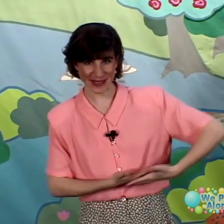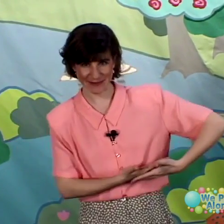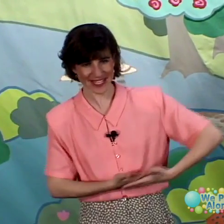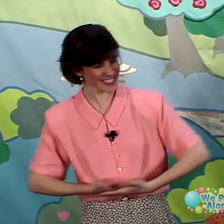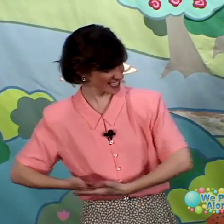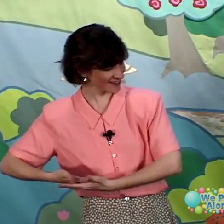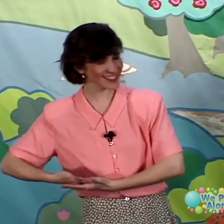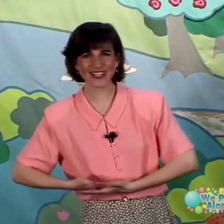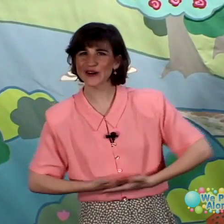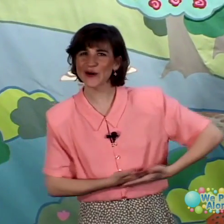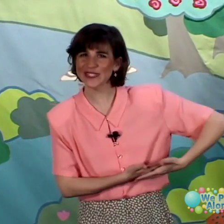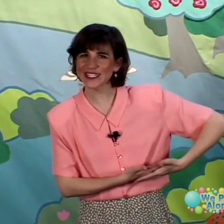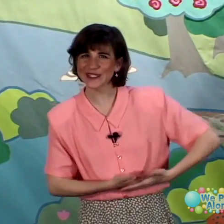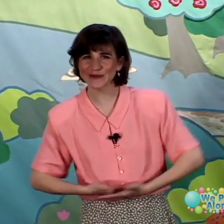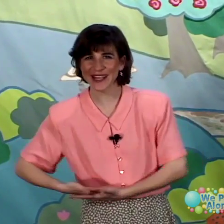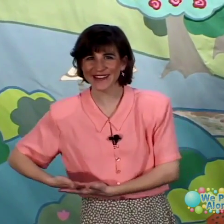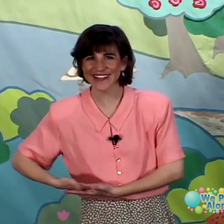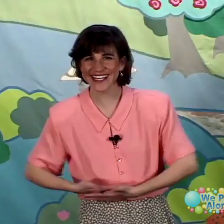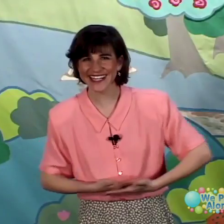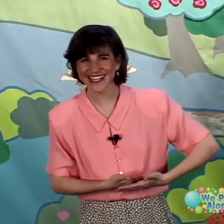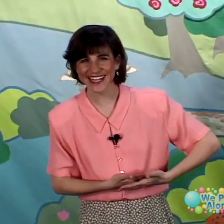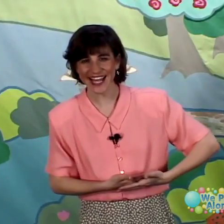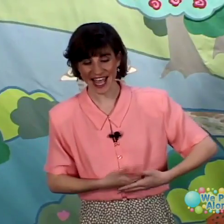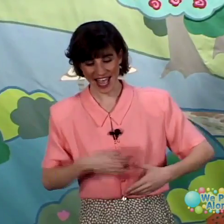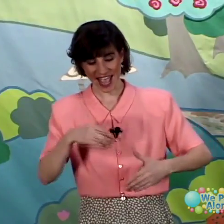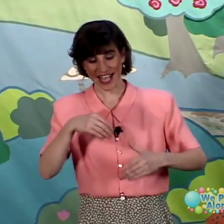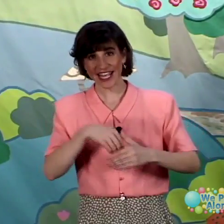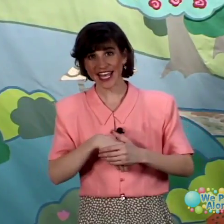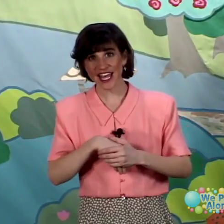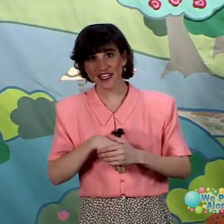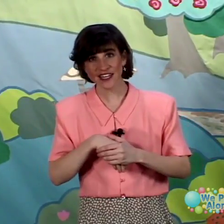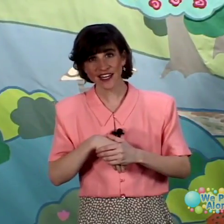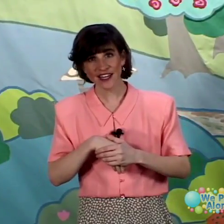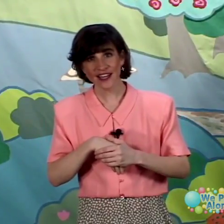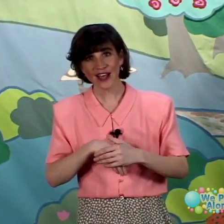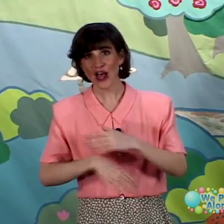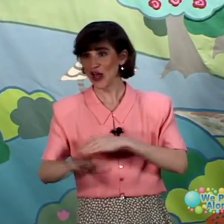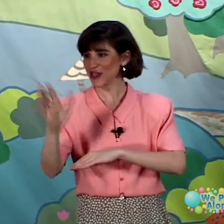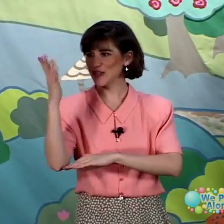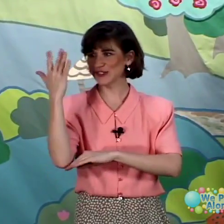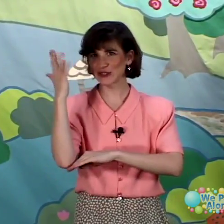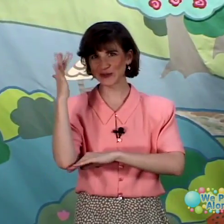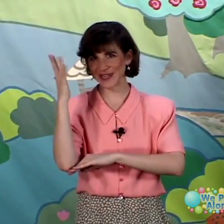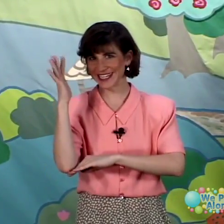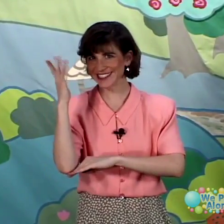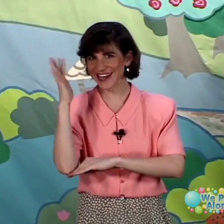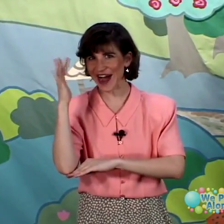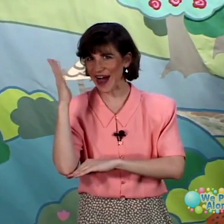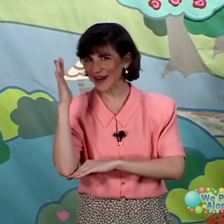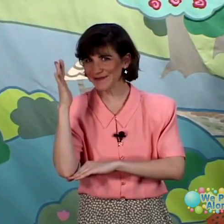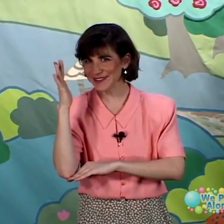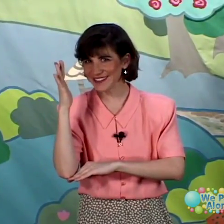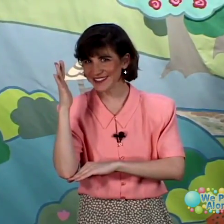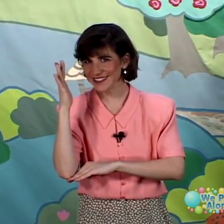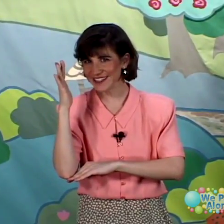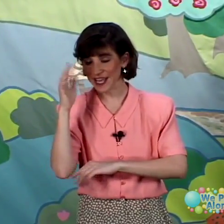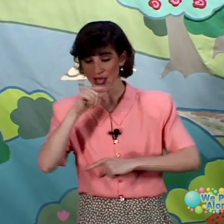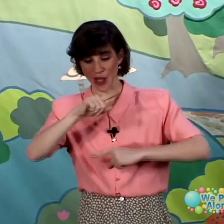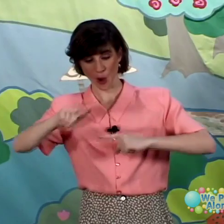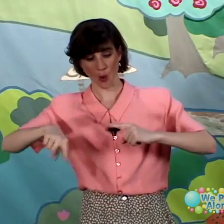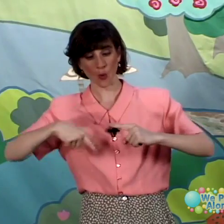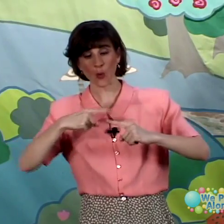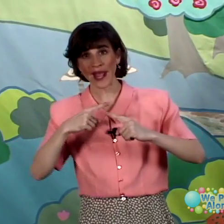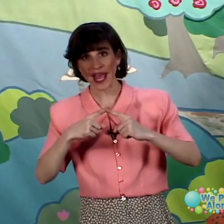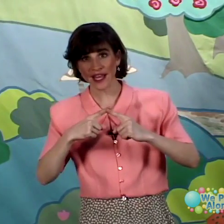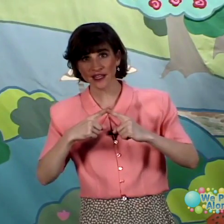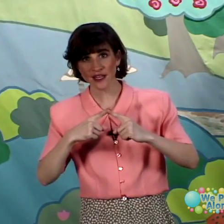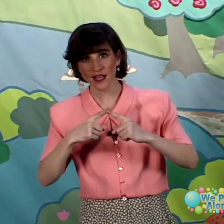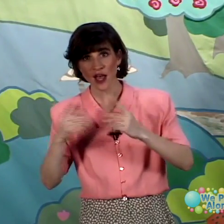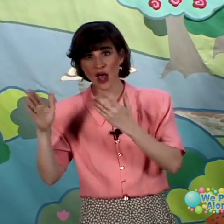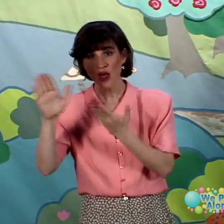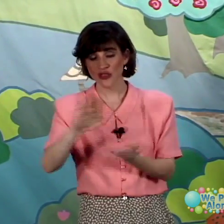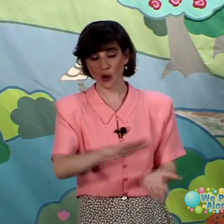see how it's like you're holding a little baby in the treetop when the wind